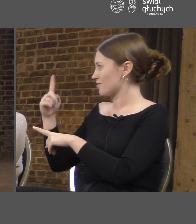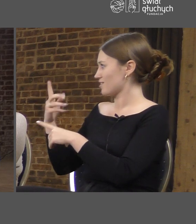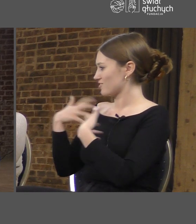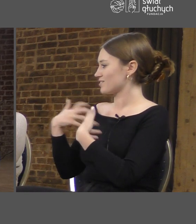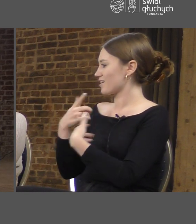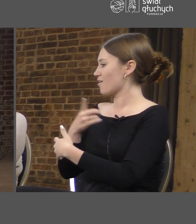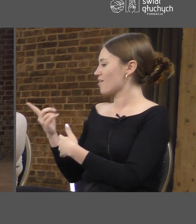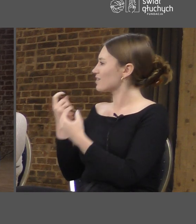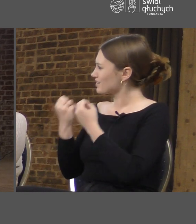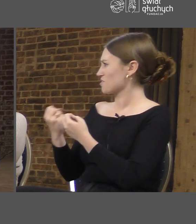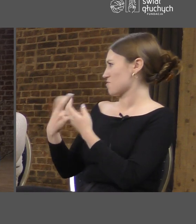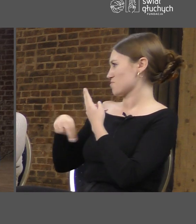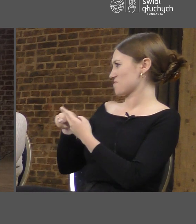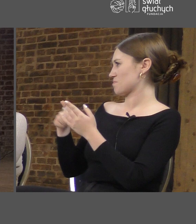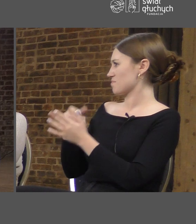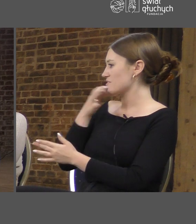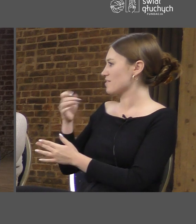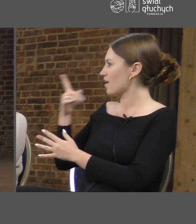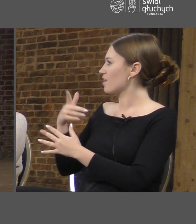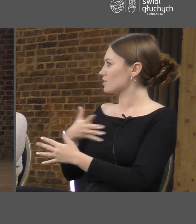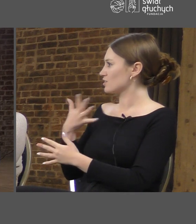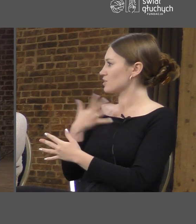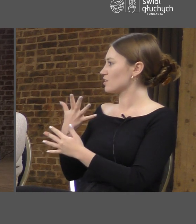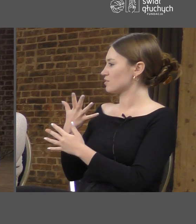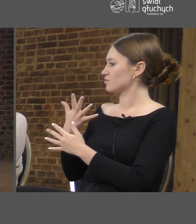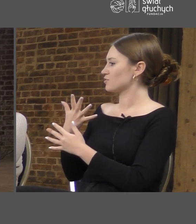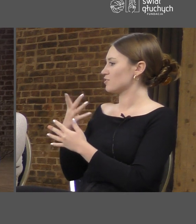but it seems to me that it's rather not,